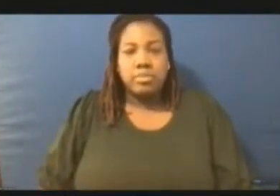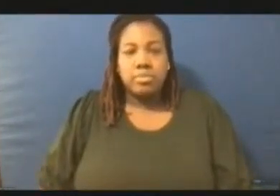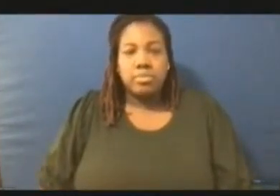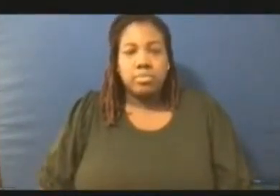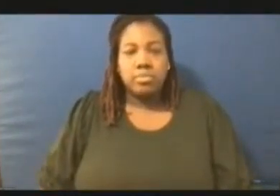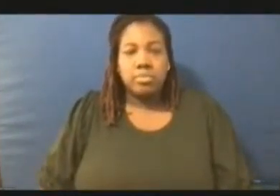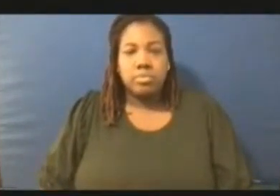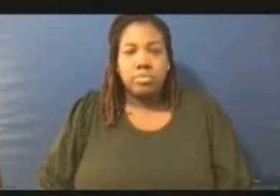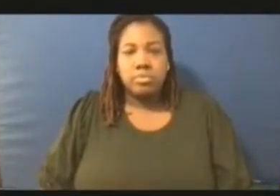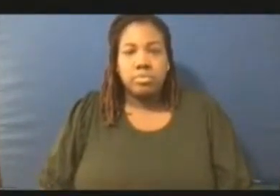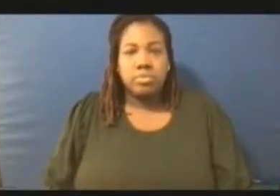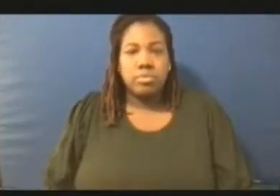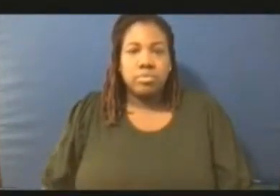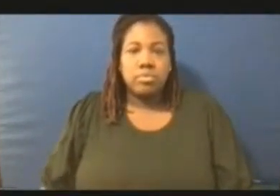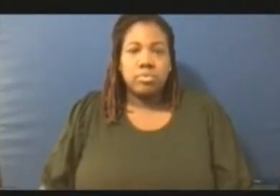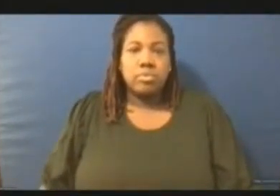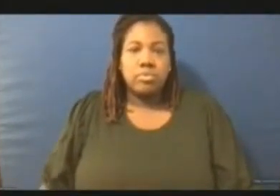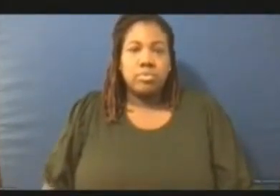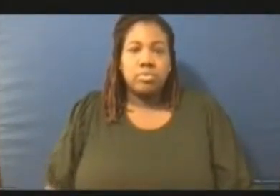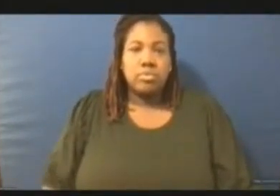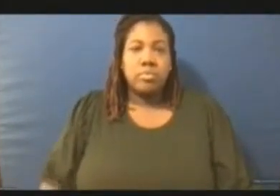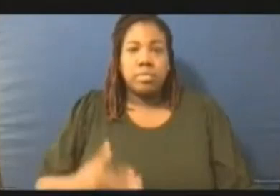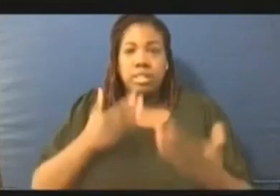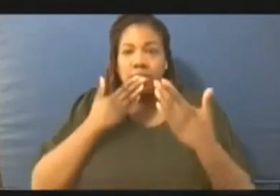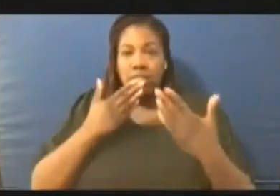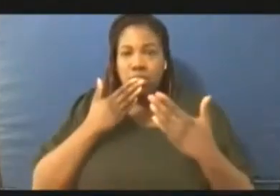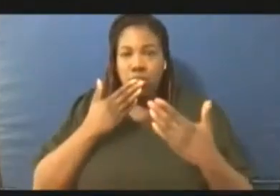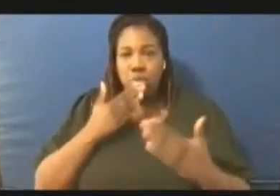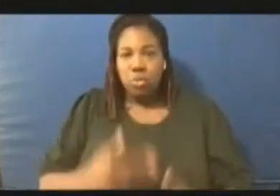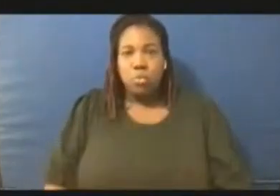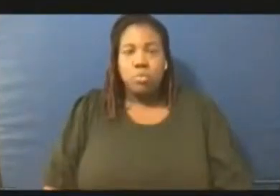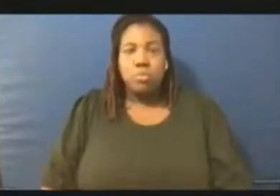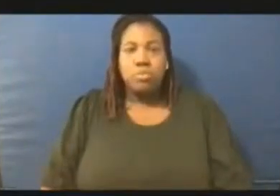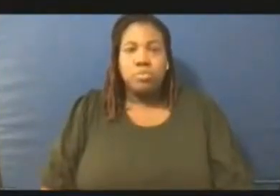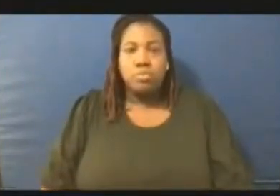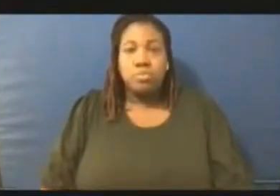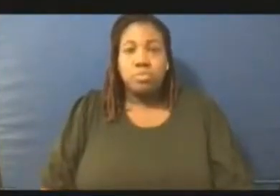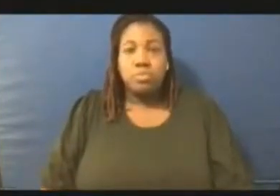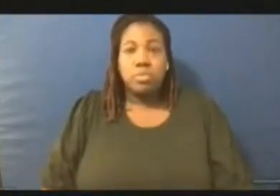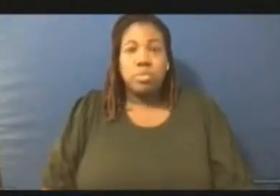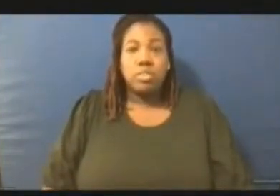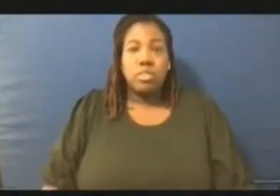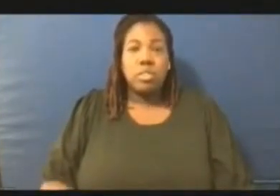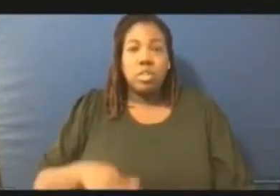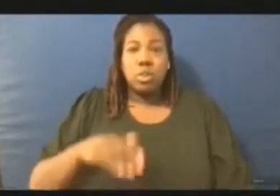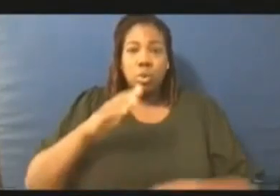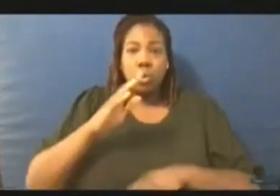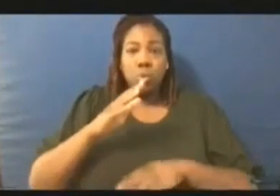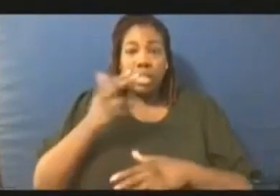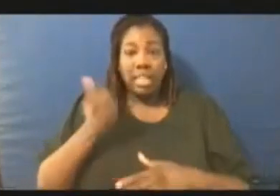Marcella Nunez-Smith: Thank you, Dr. Venters. Thank you. And we'll call for any nays?